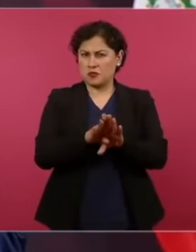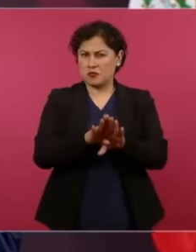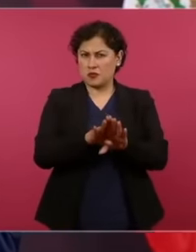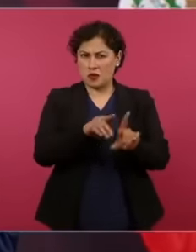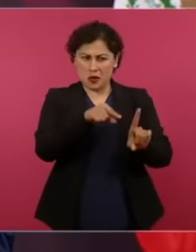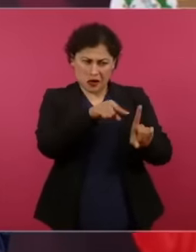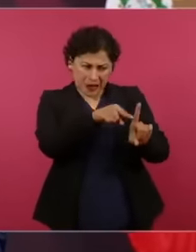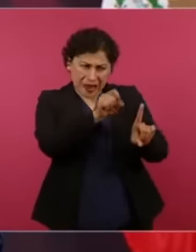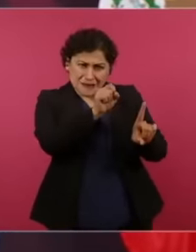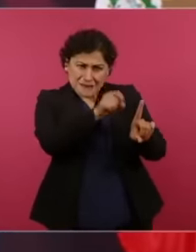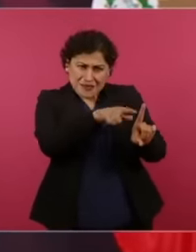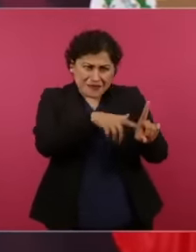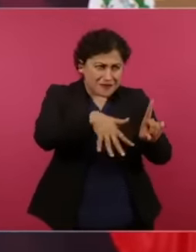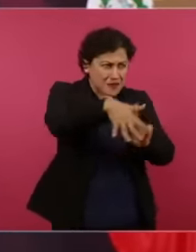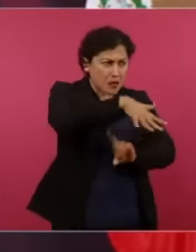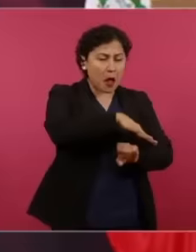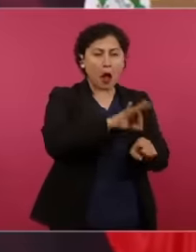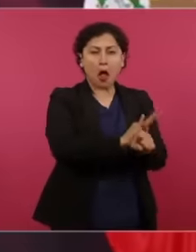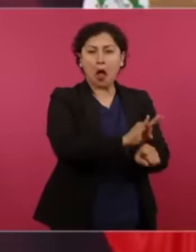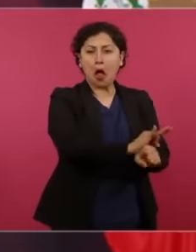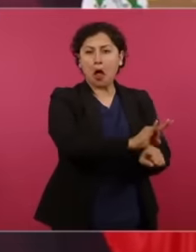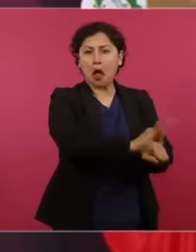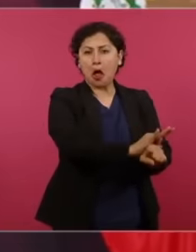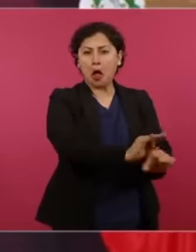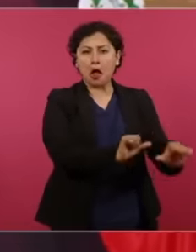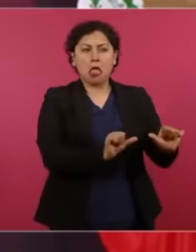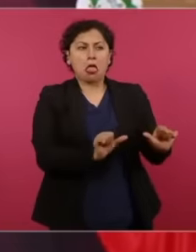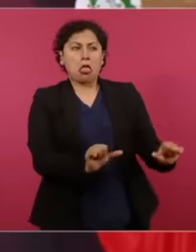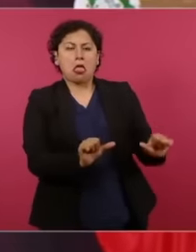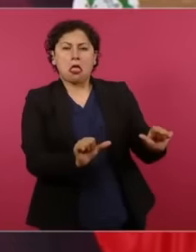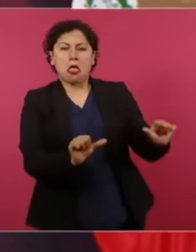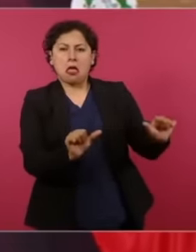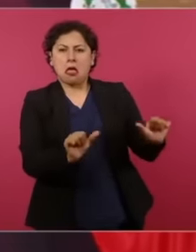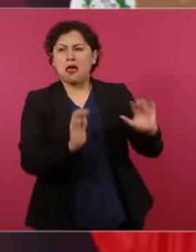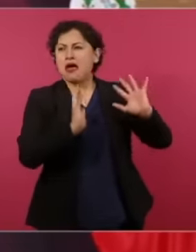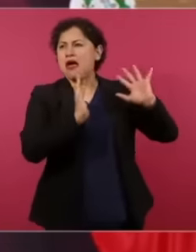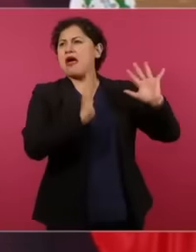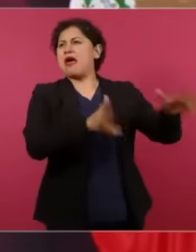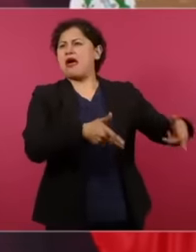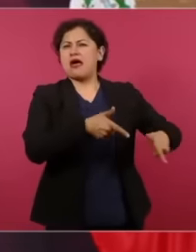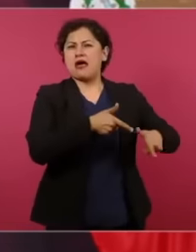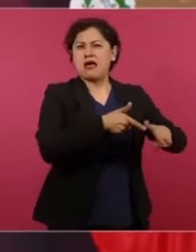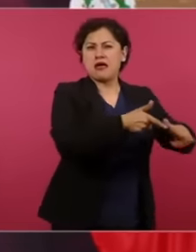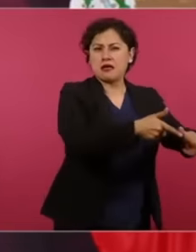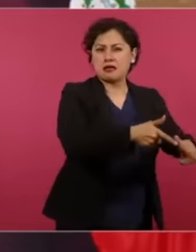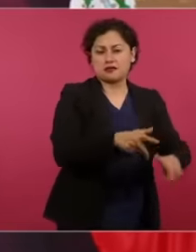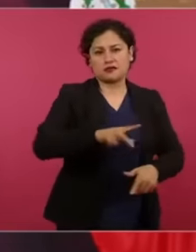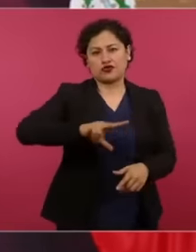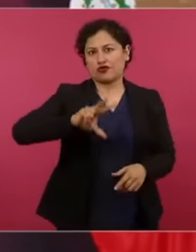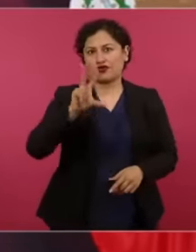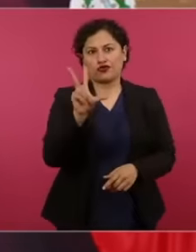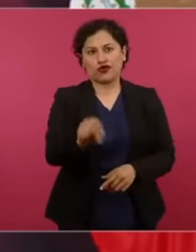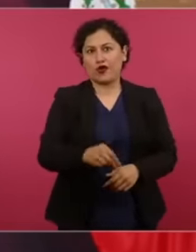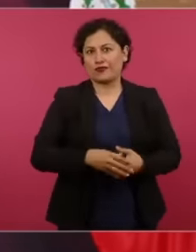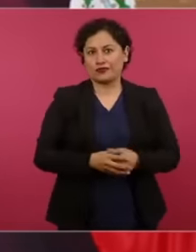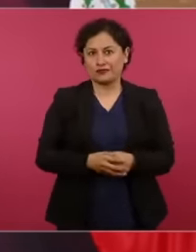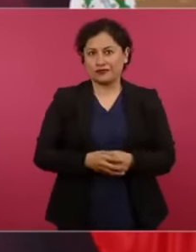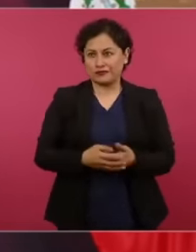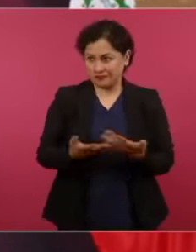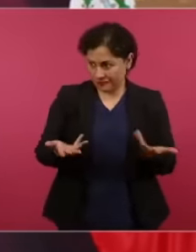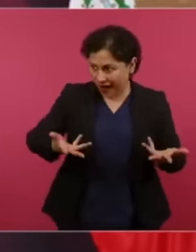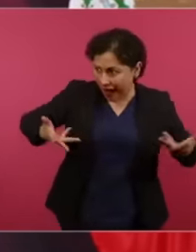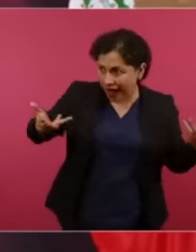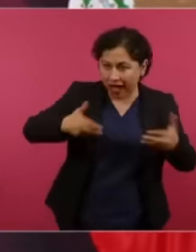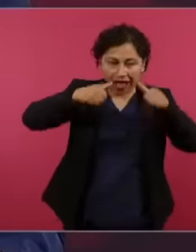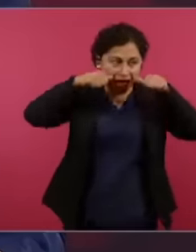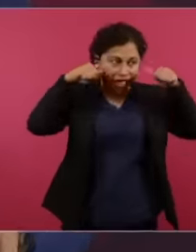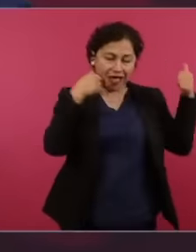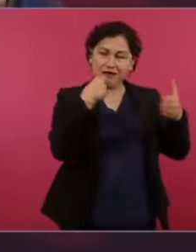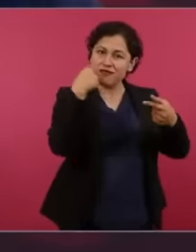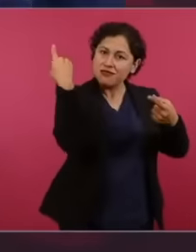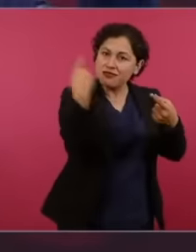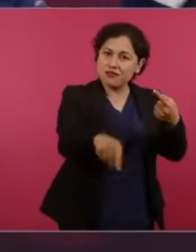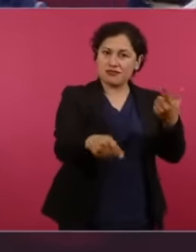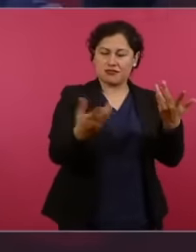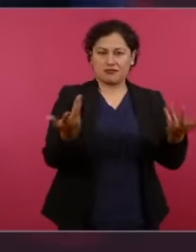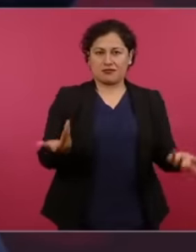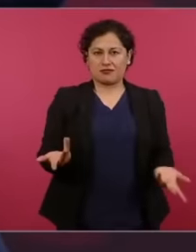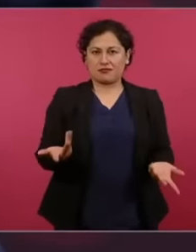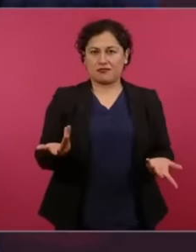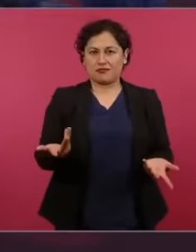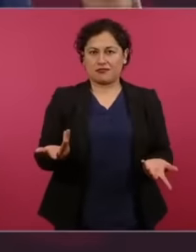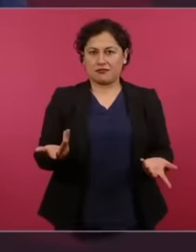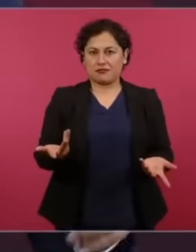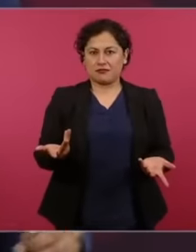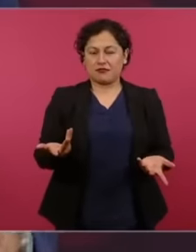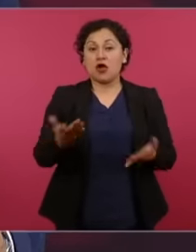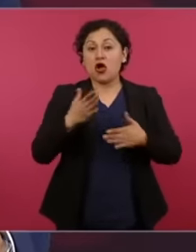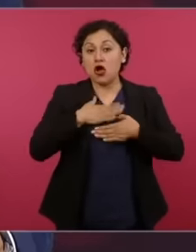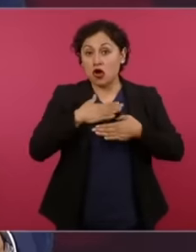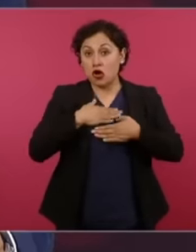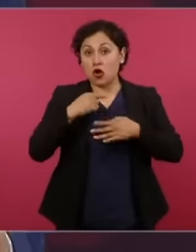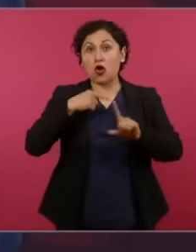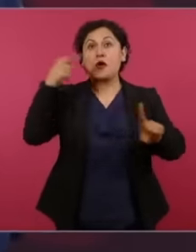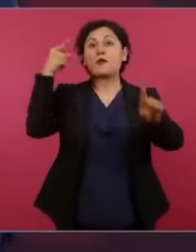intact no no no no no let's do something it's not going to disappear and it's my purpose but it can't